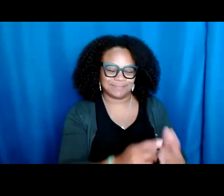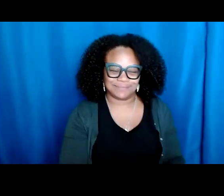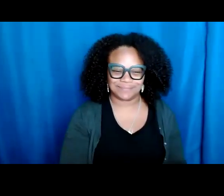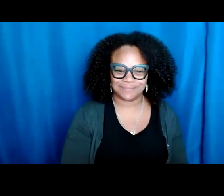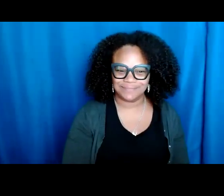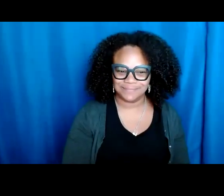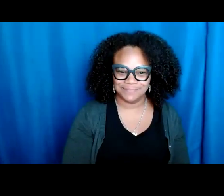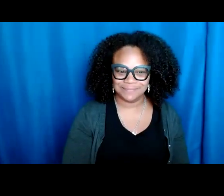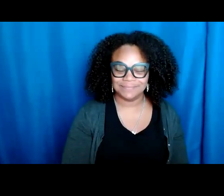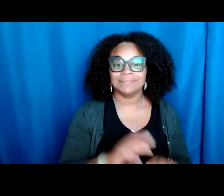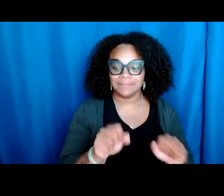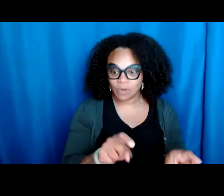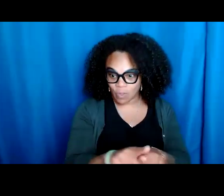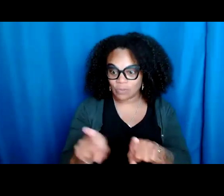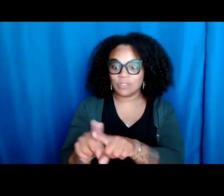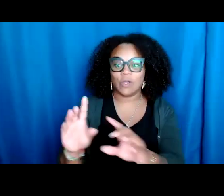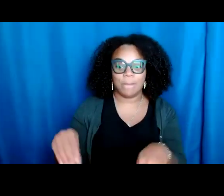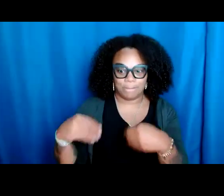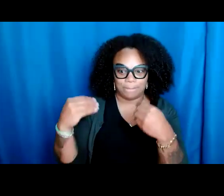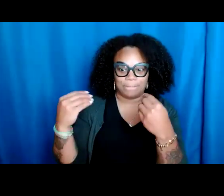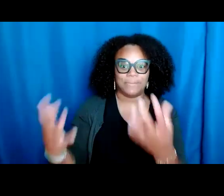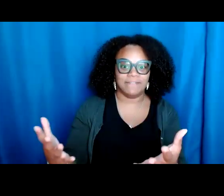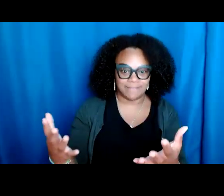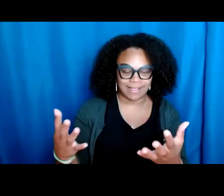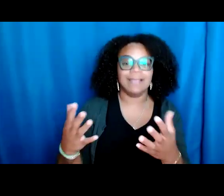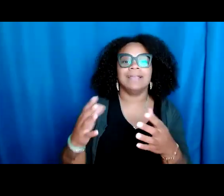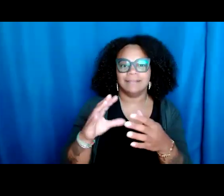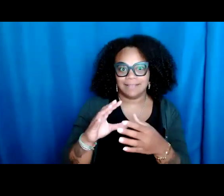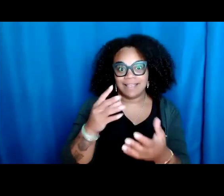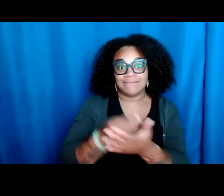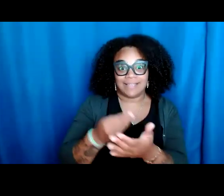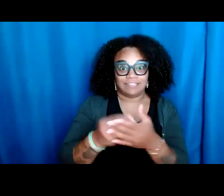He can also provide his Financial Statements to his tax preparer who